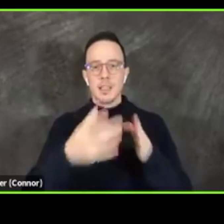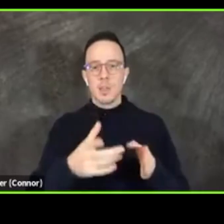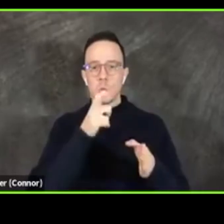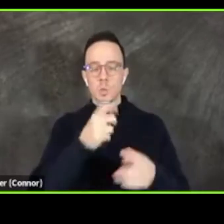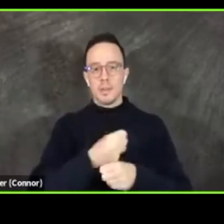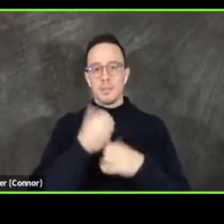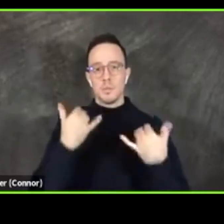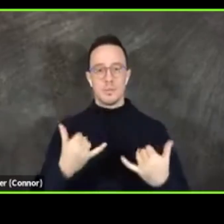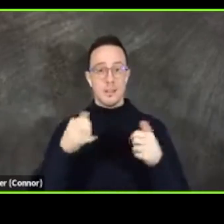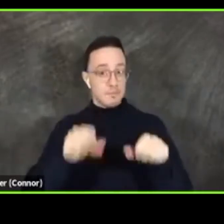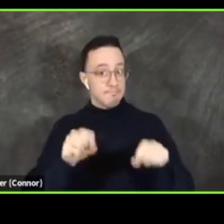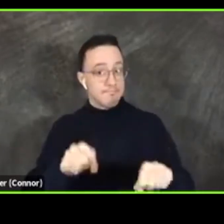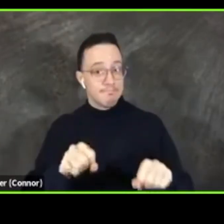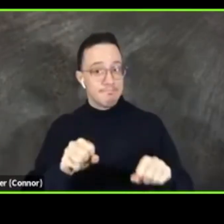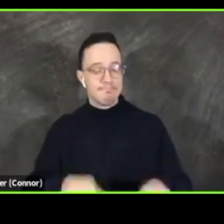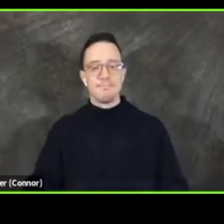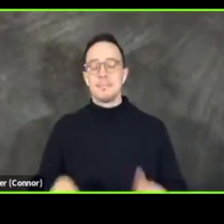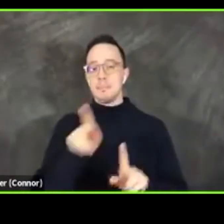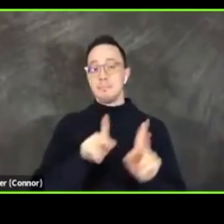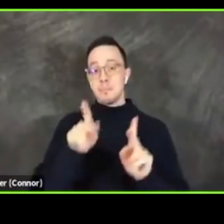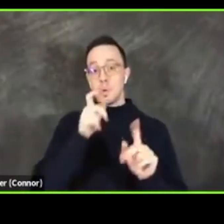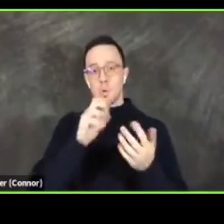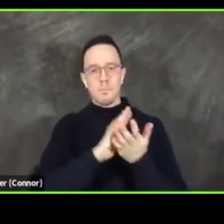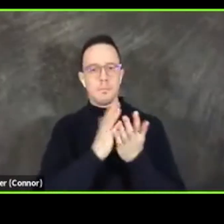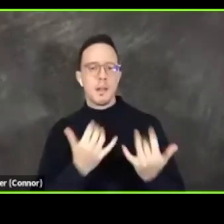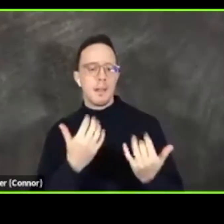FOR THOSE OF YOU WHO MAY BE NEW TO THE ORGANIZATION AND ITS WORK, THIS IS THE